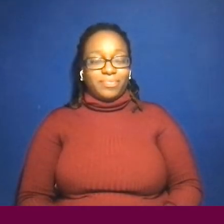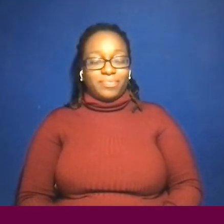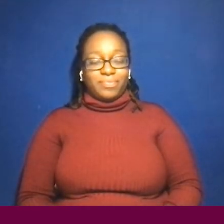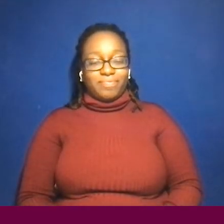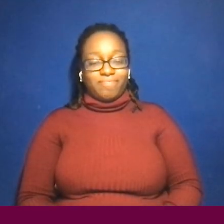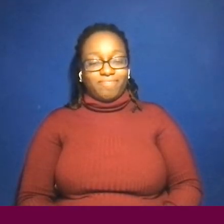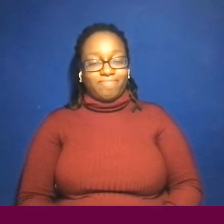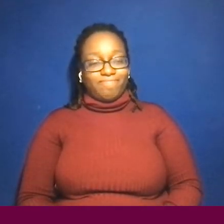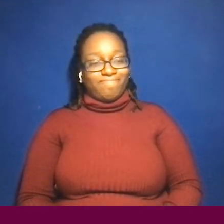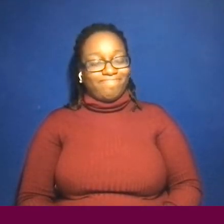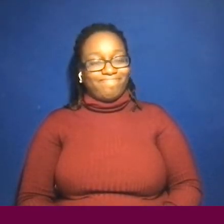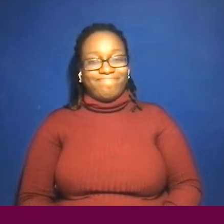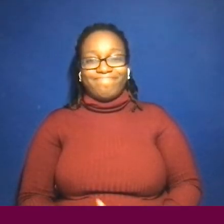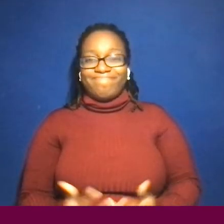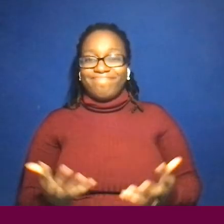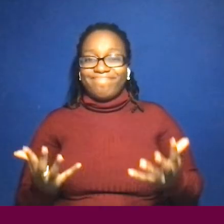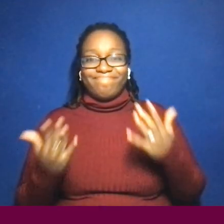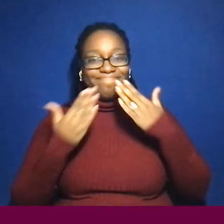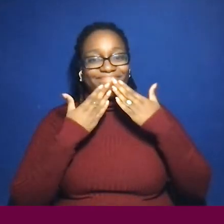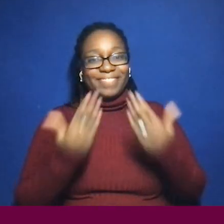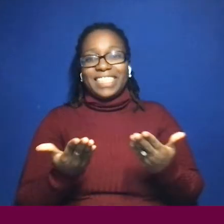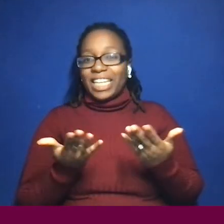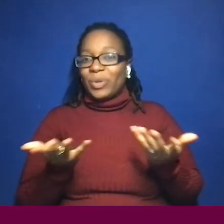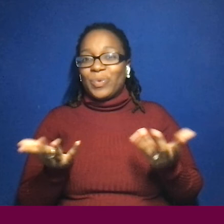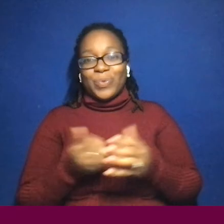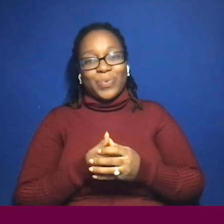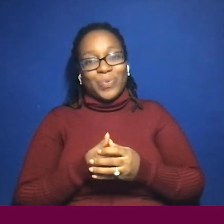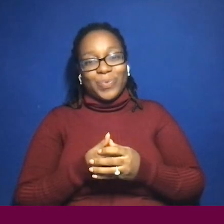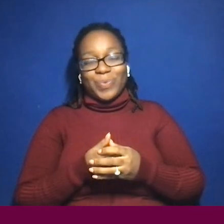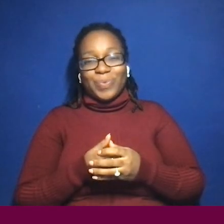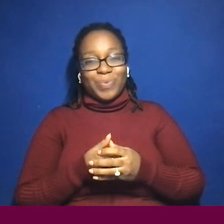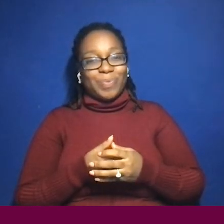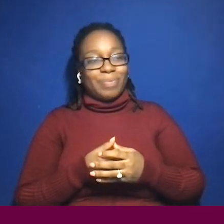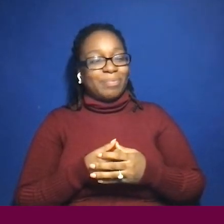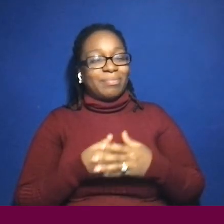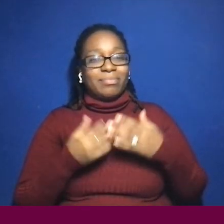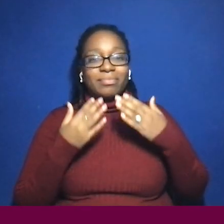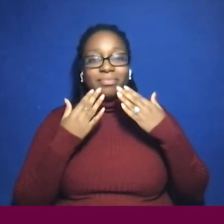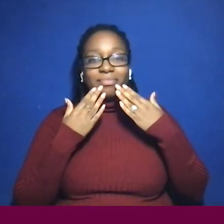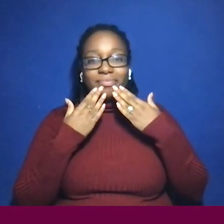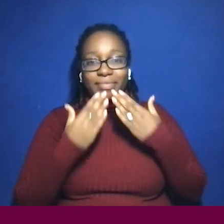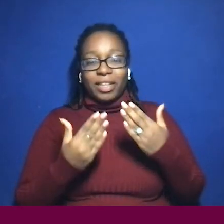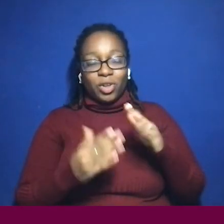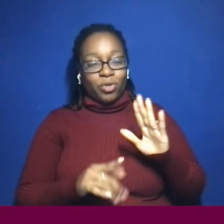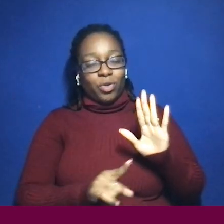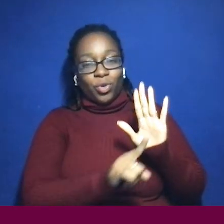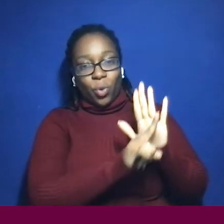Sheri Fink: Just thank you. And thanks to your community,